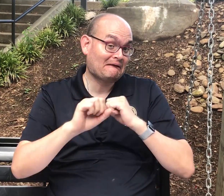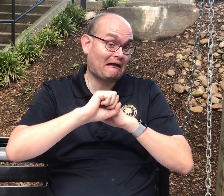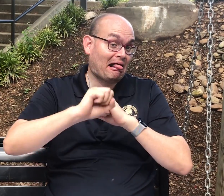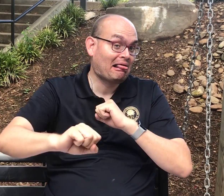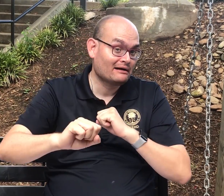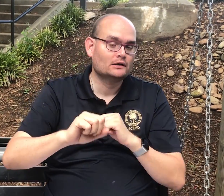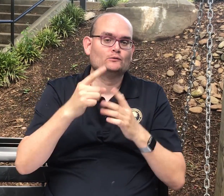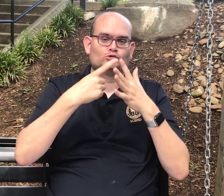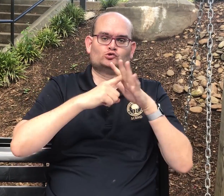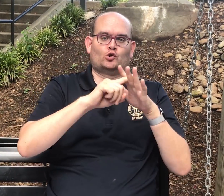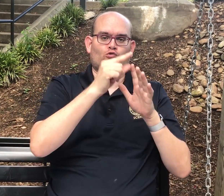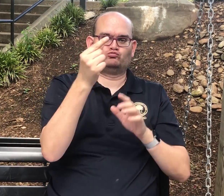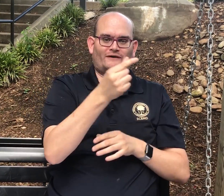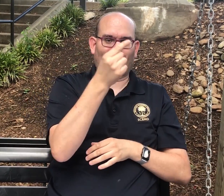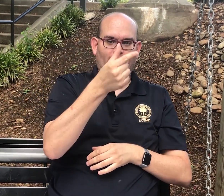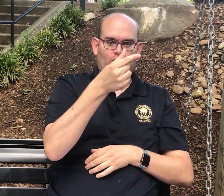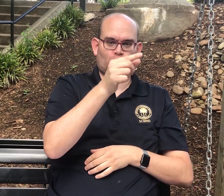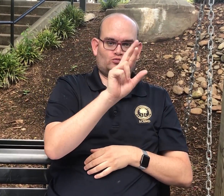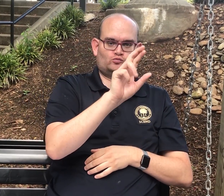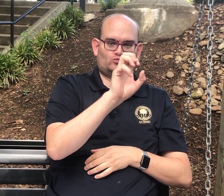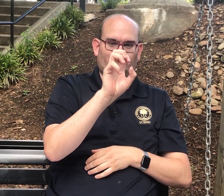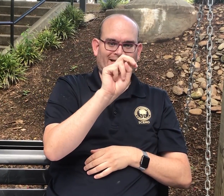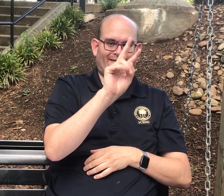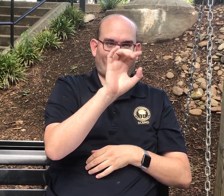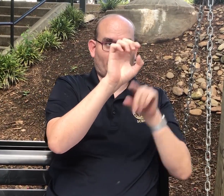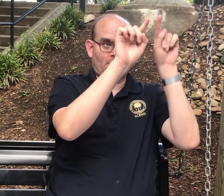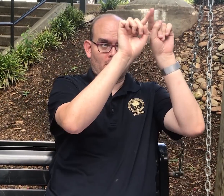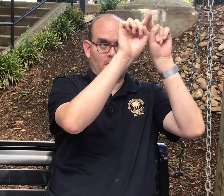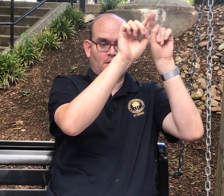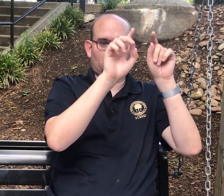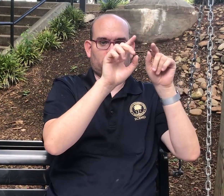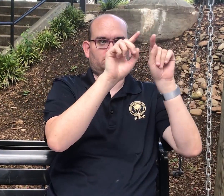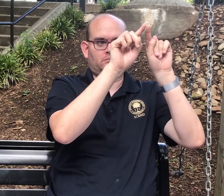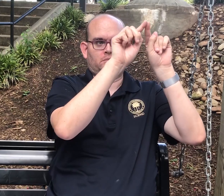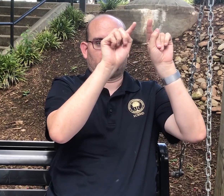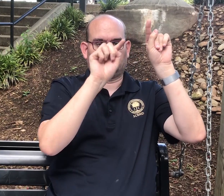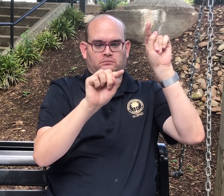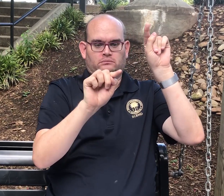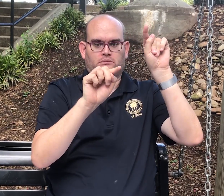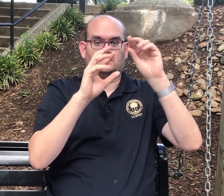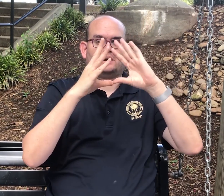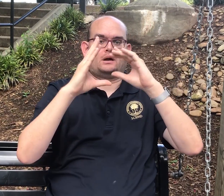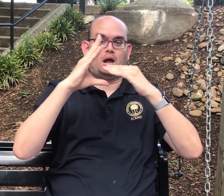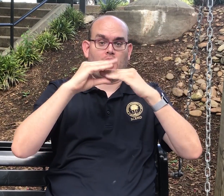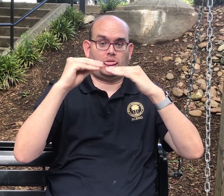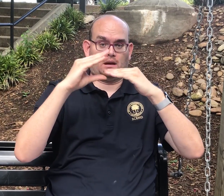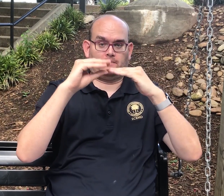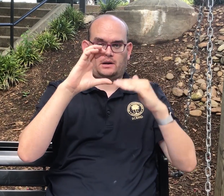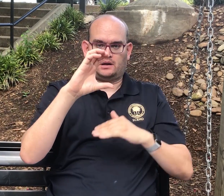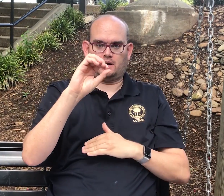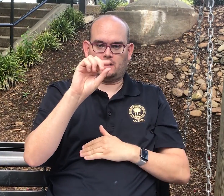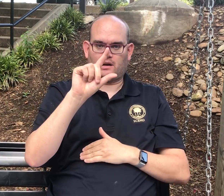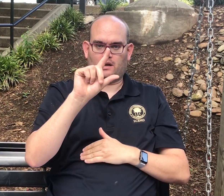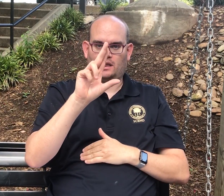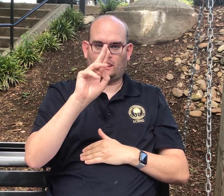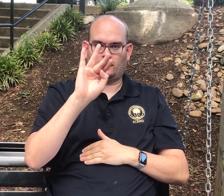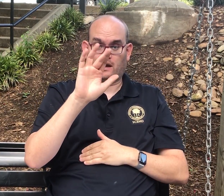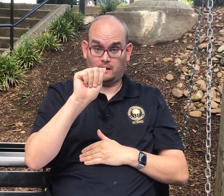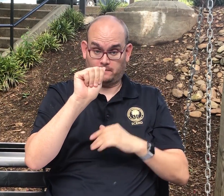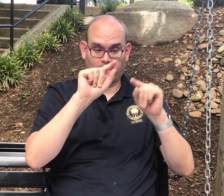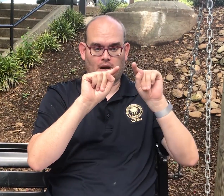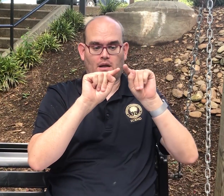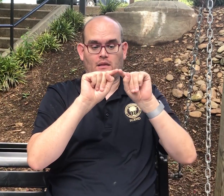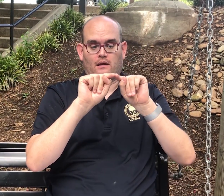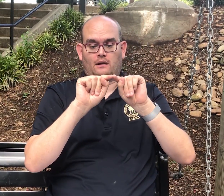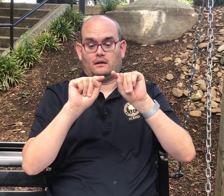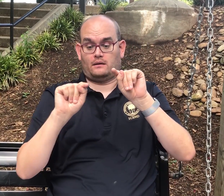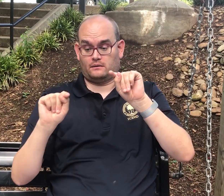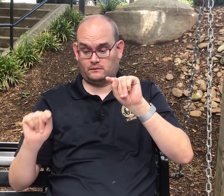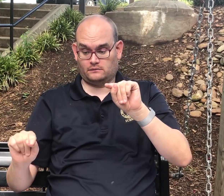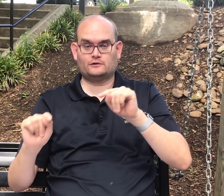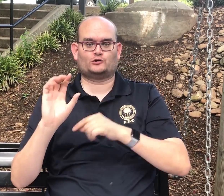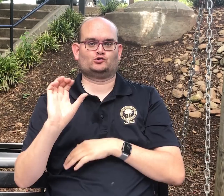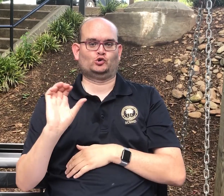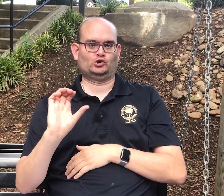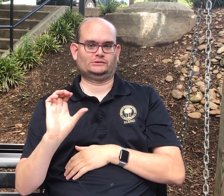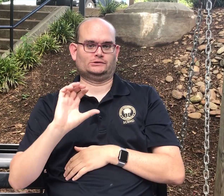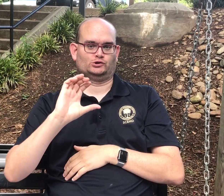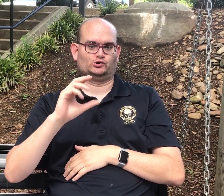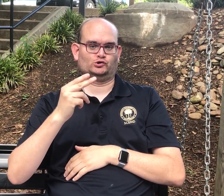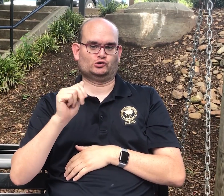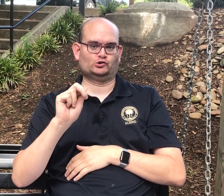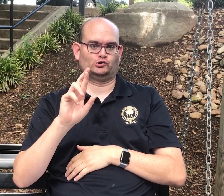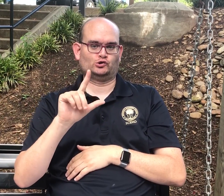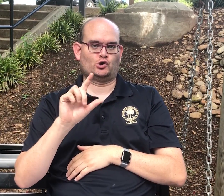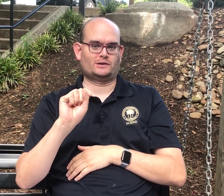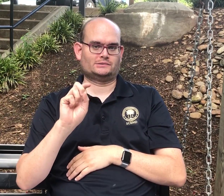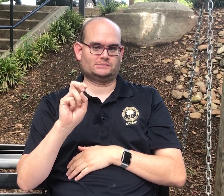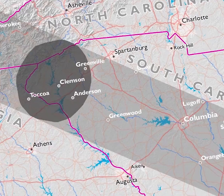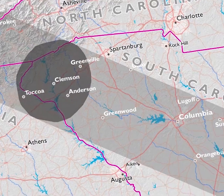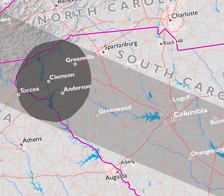IT WILL PASS OVER THE GREENVILLE, COLUMBIA, AND THE CHARLESTON AREAS